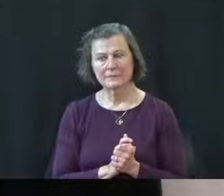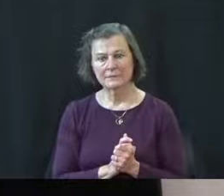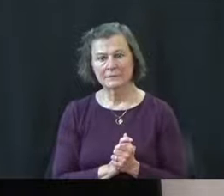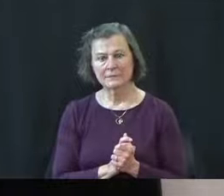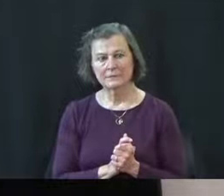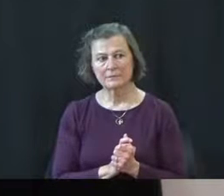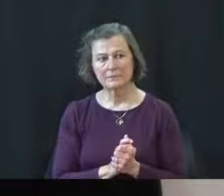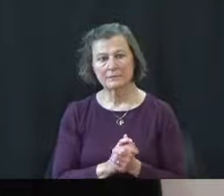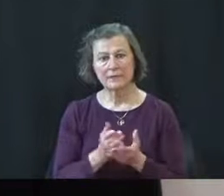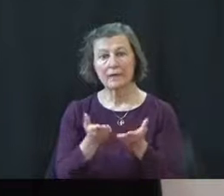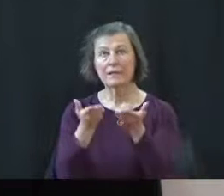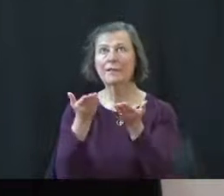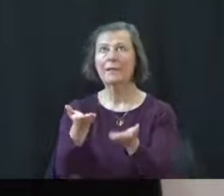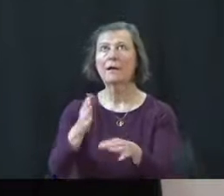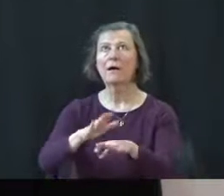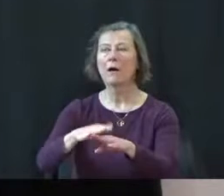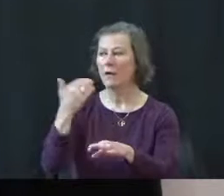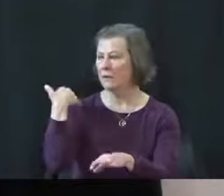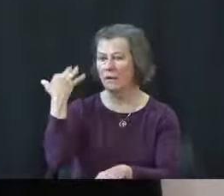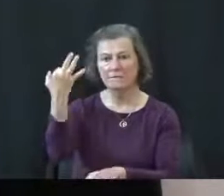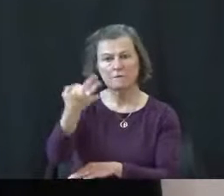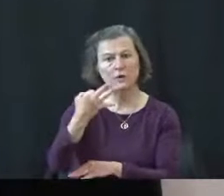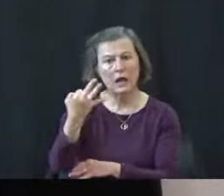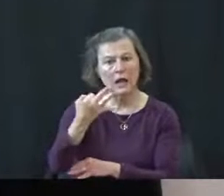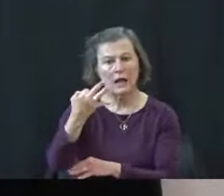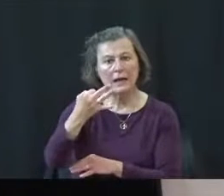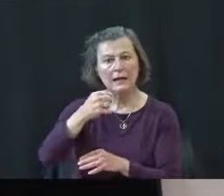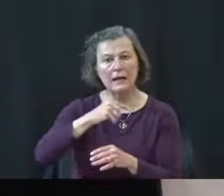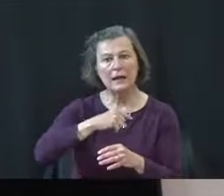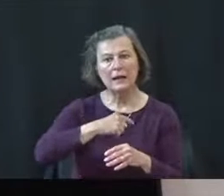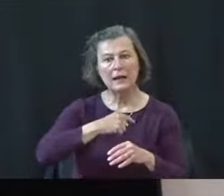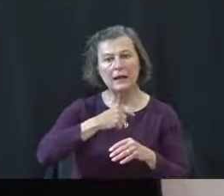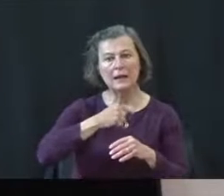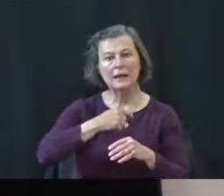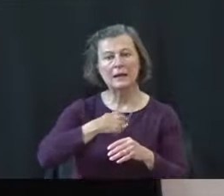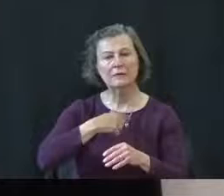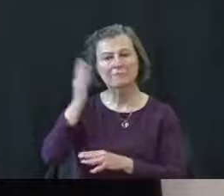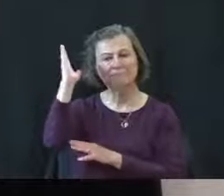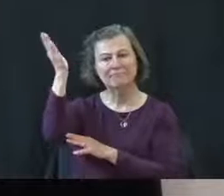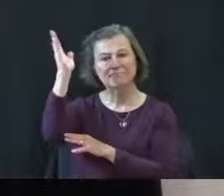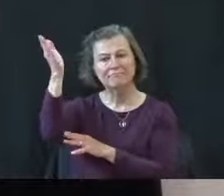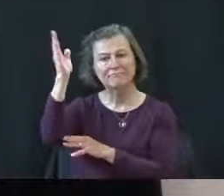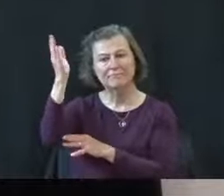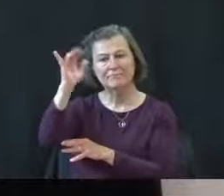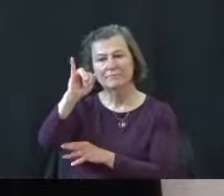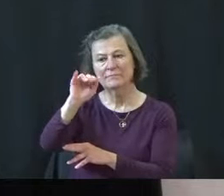There I was on Friday delivering an invocation